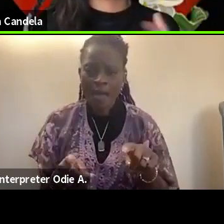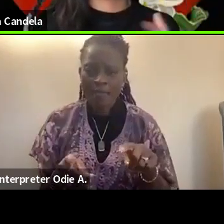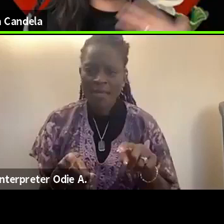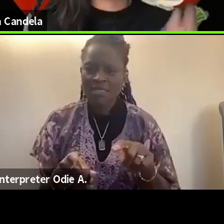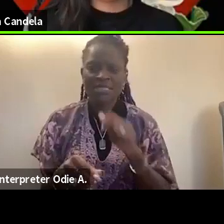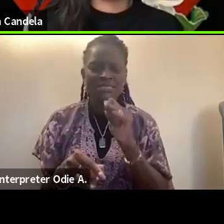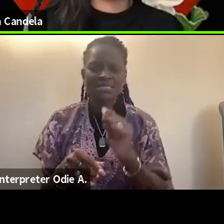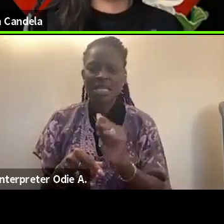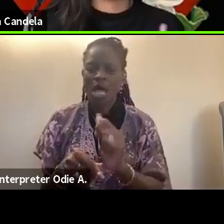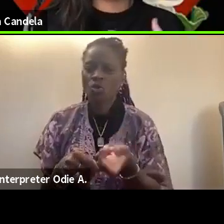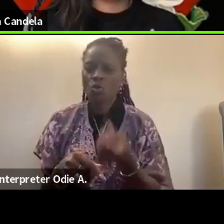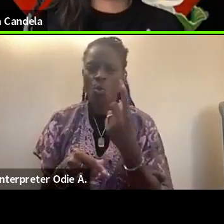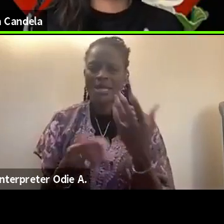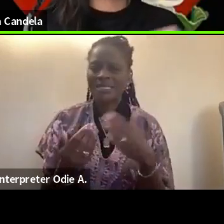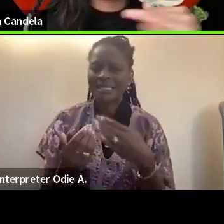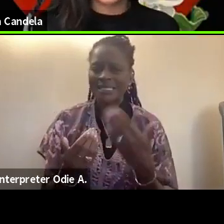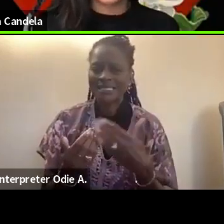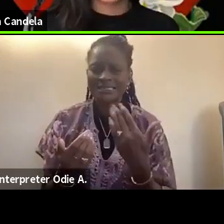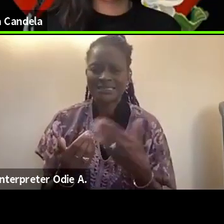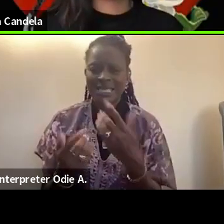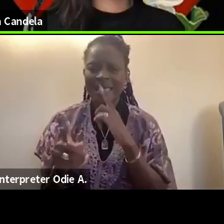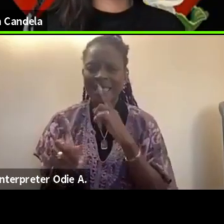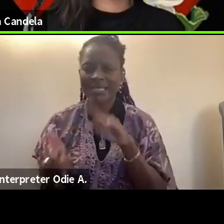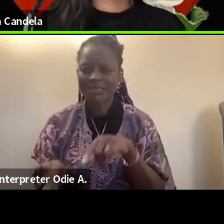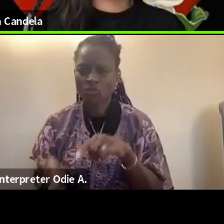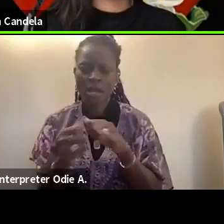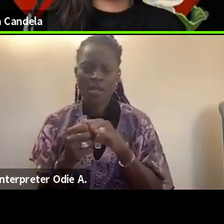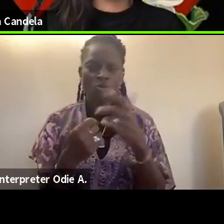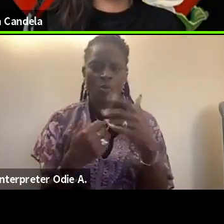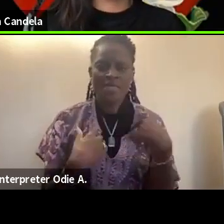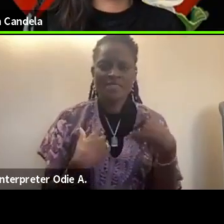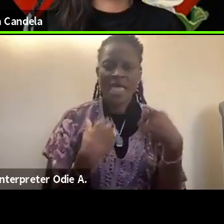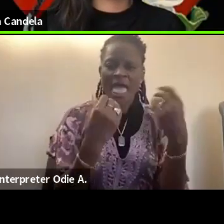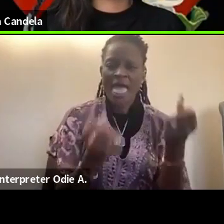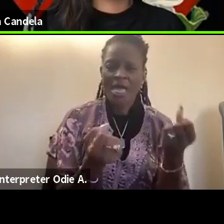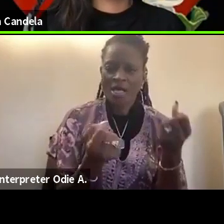And then health equity will define it further into an outcome.